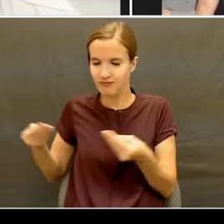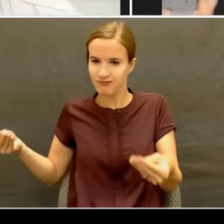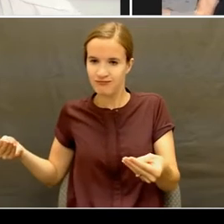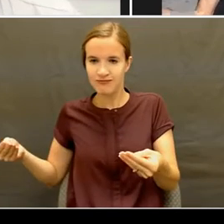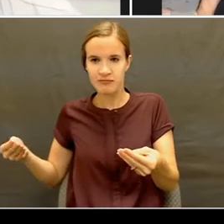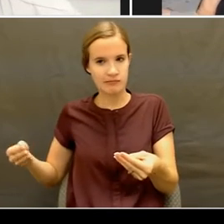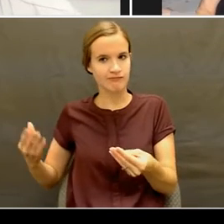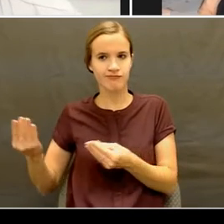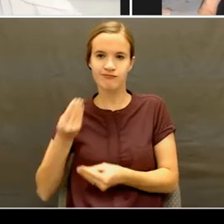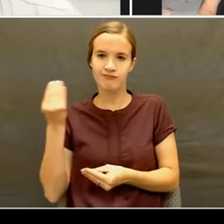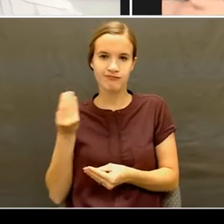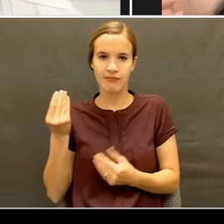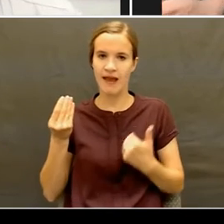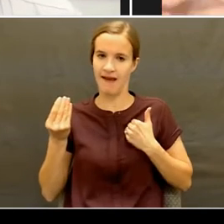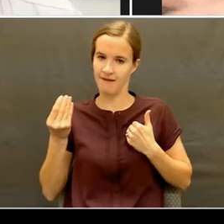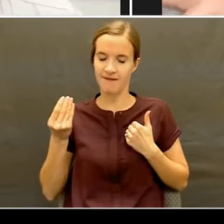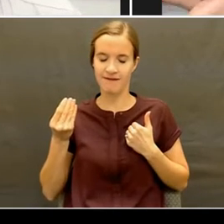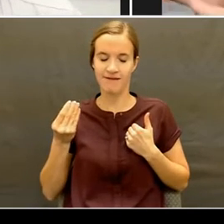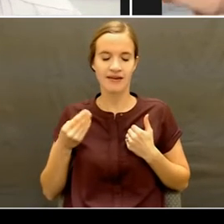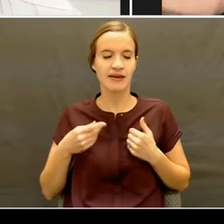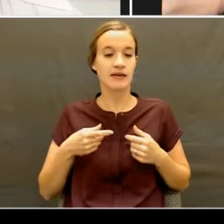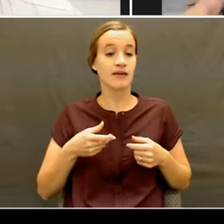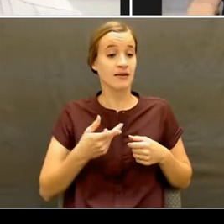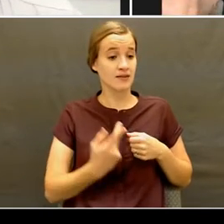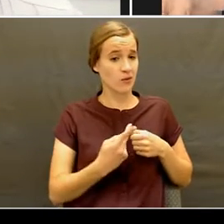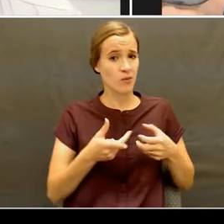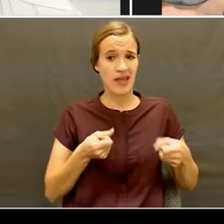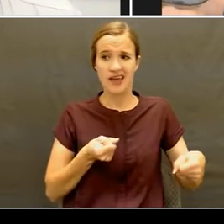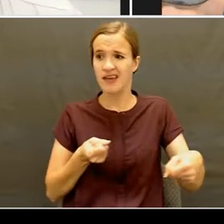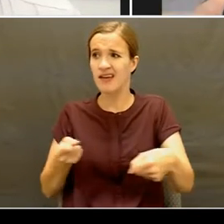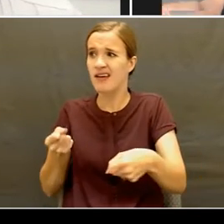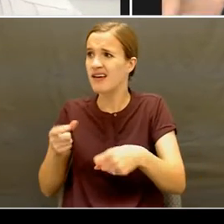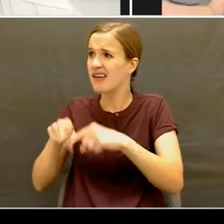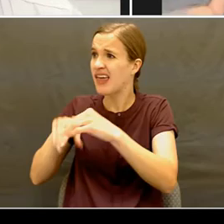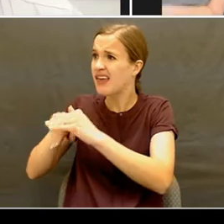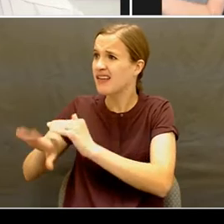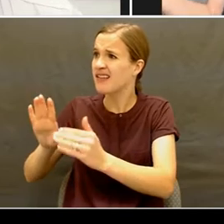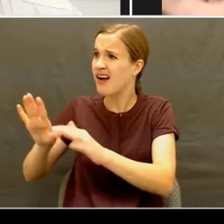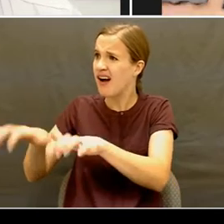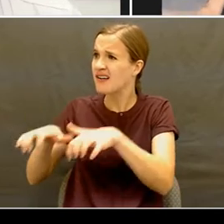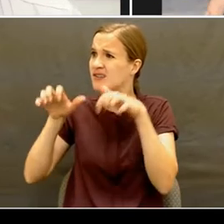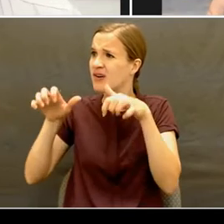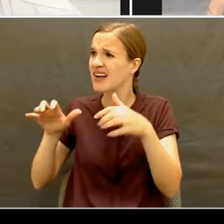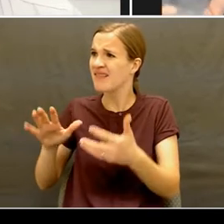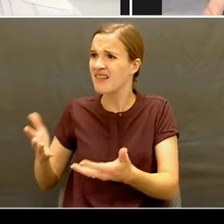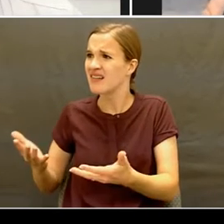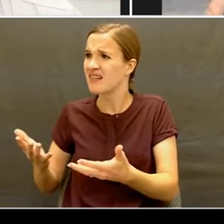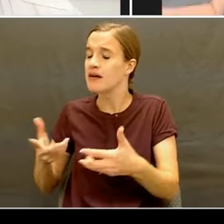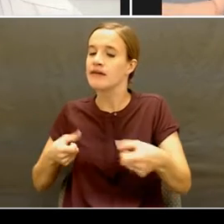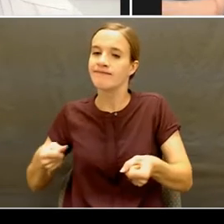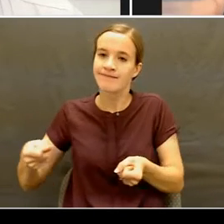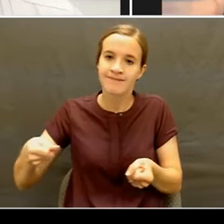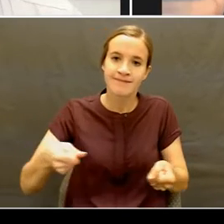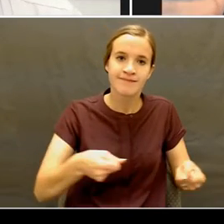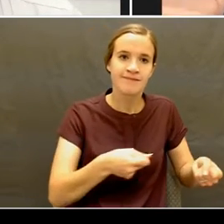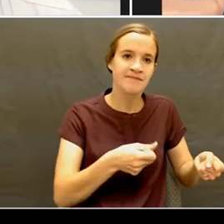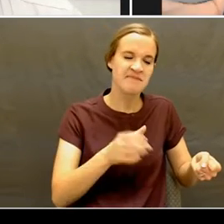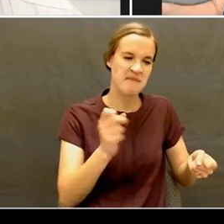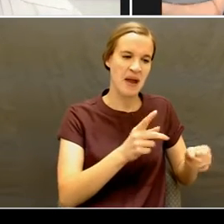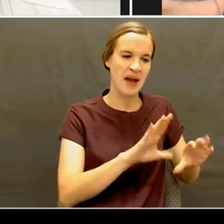auditorium. He sat down and I sat down and he opened up the photography the photo book, and the